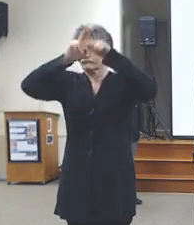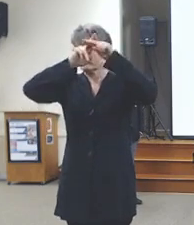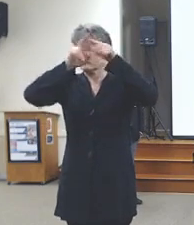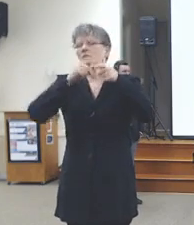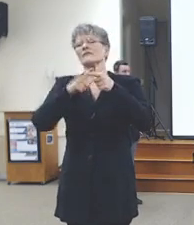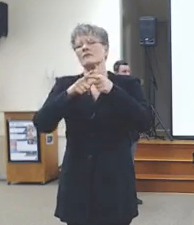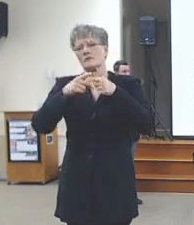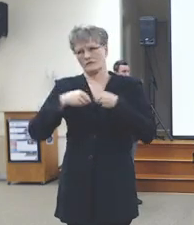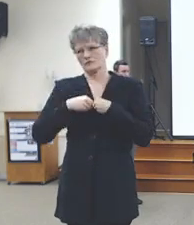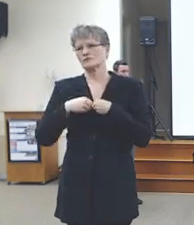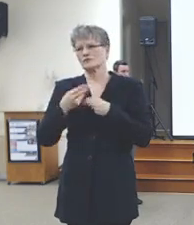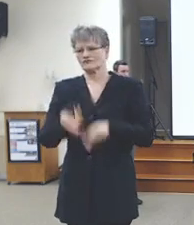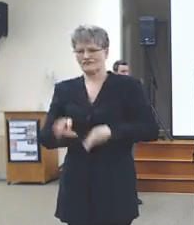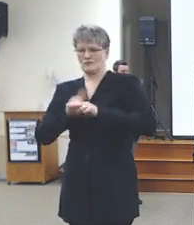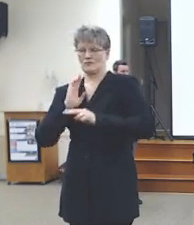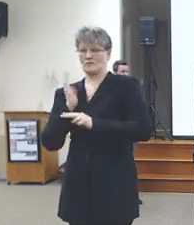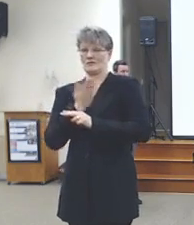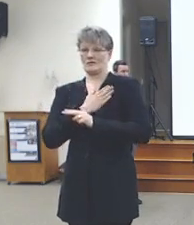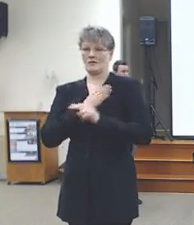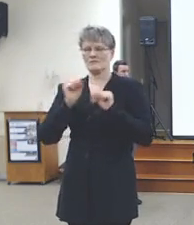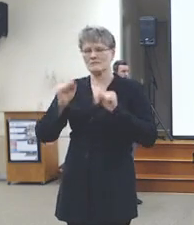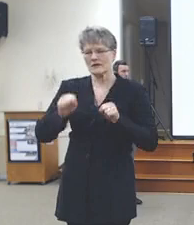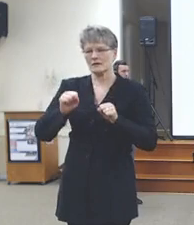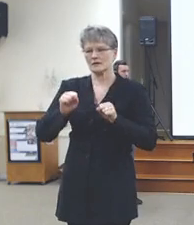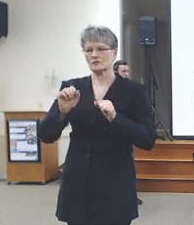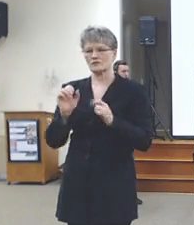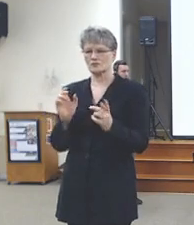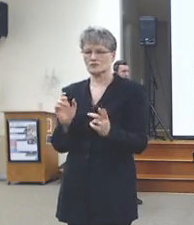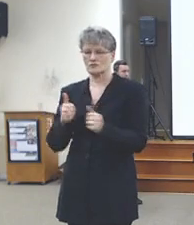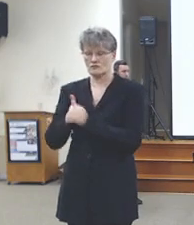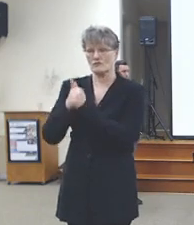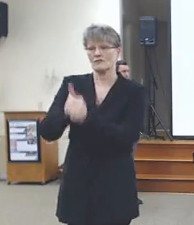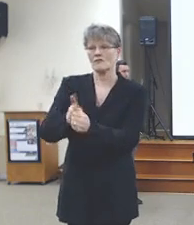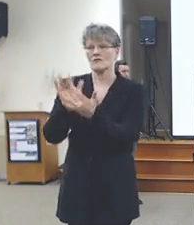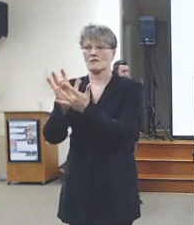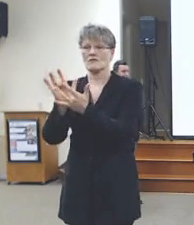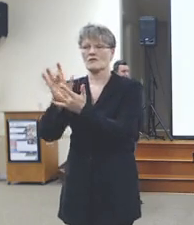we are really really hoping that stay at home order where